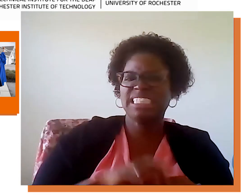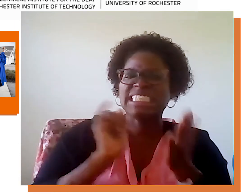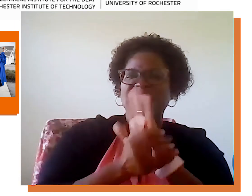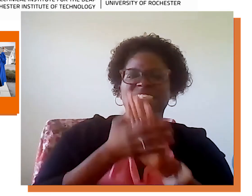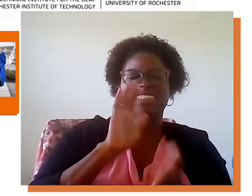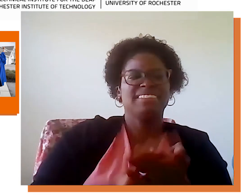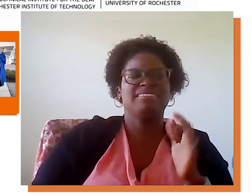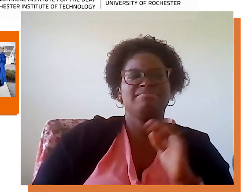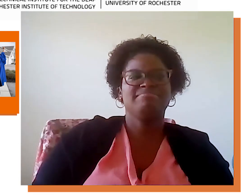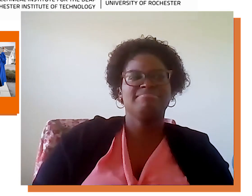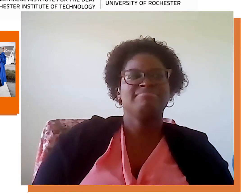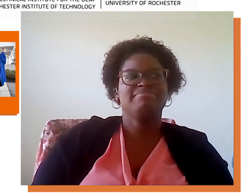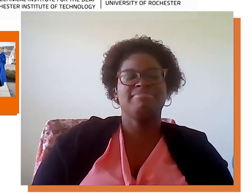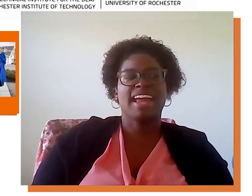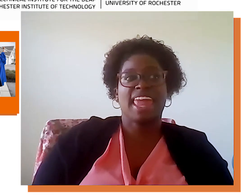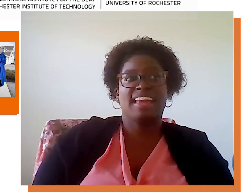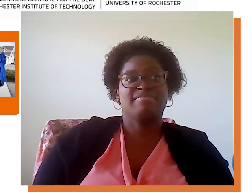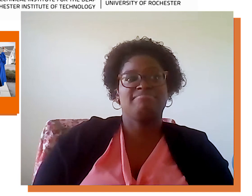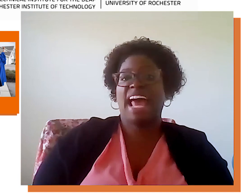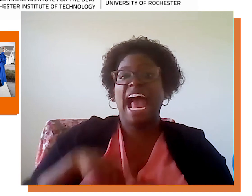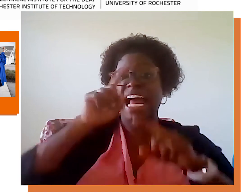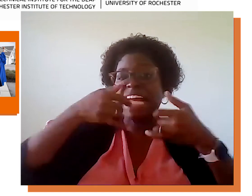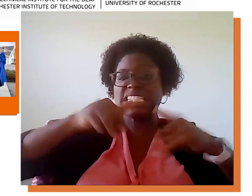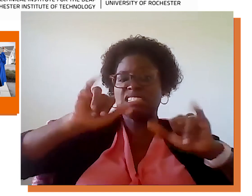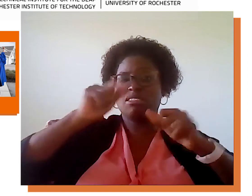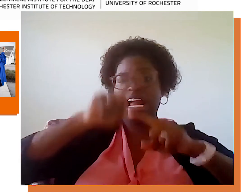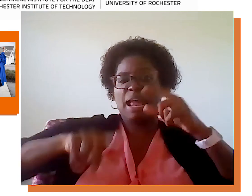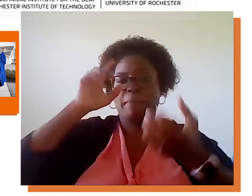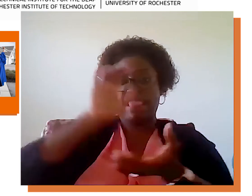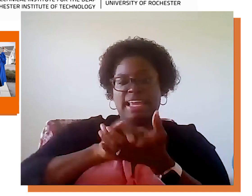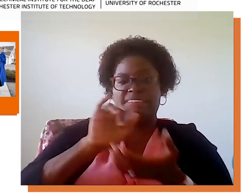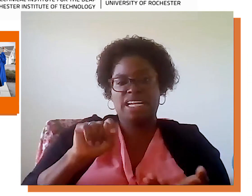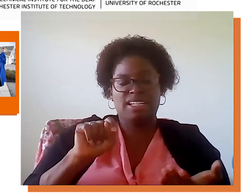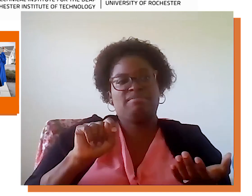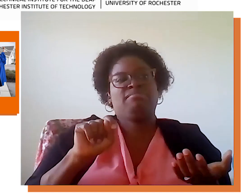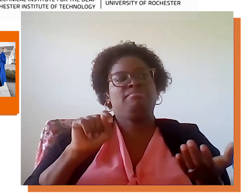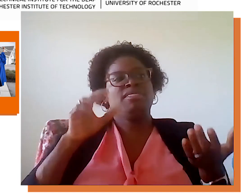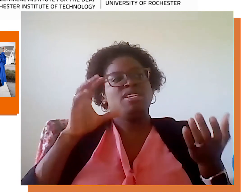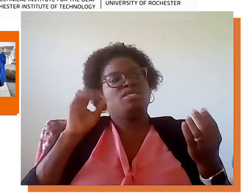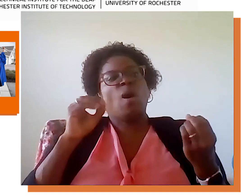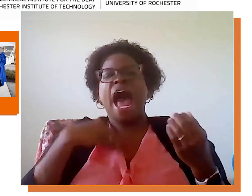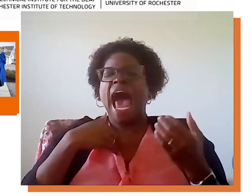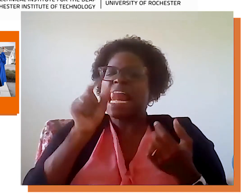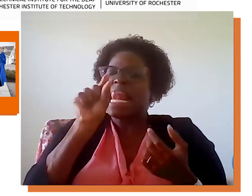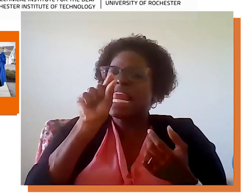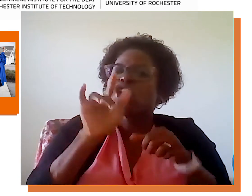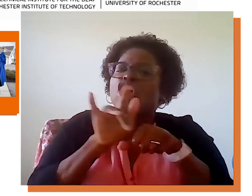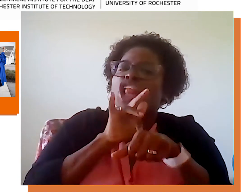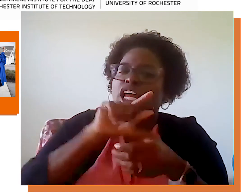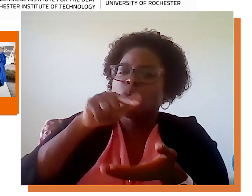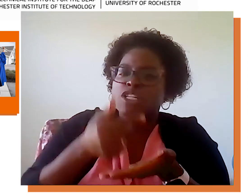I'm done. Fini. I still can't believe it. Right?